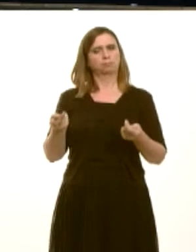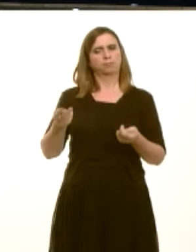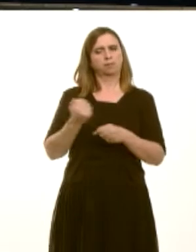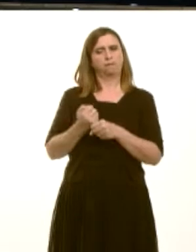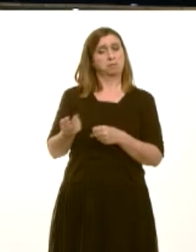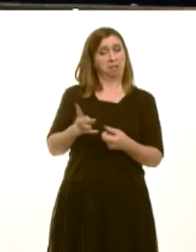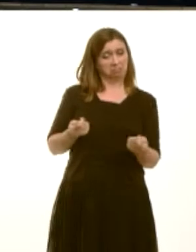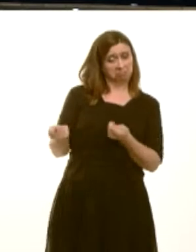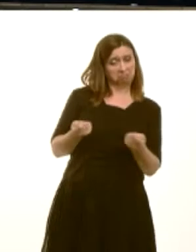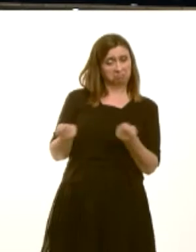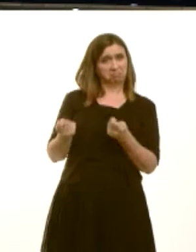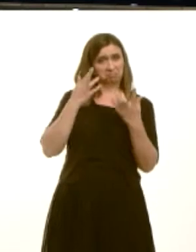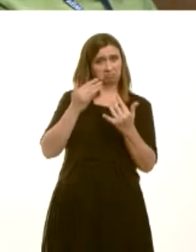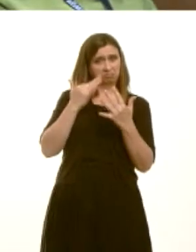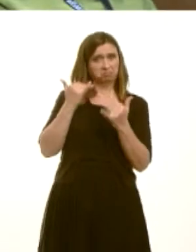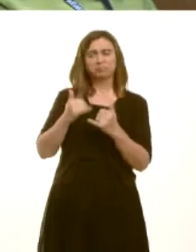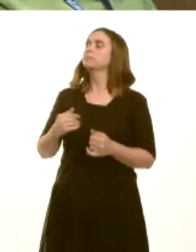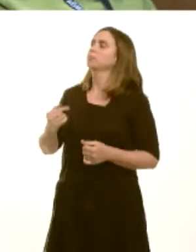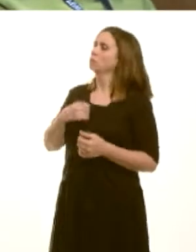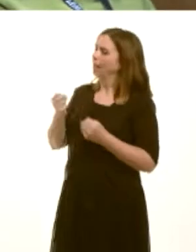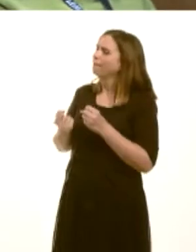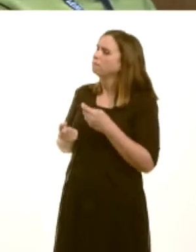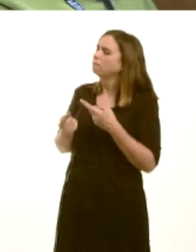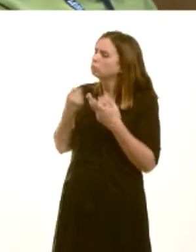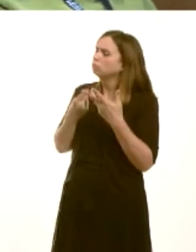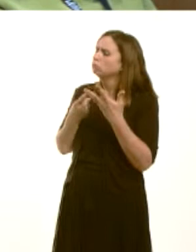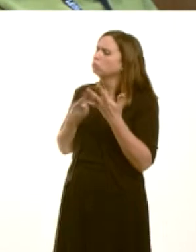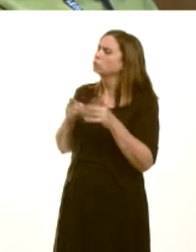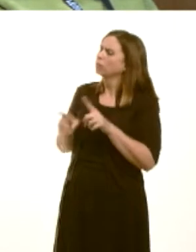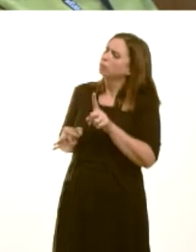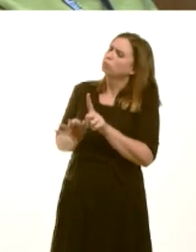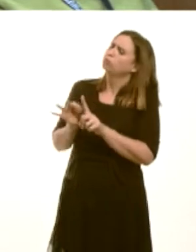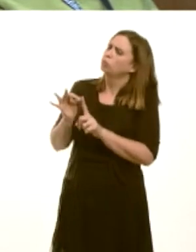to support and improve bus services in Wales, helping to address the negative effects of